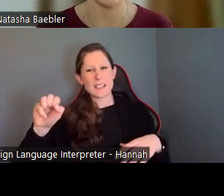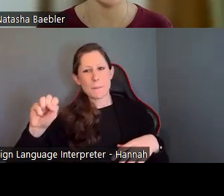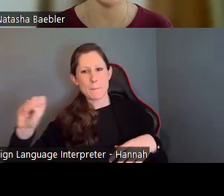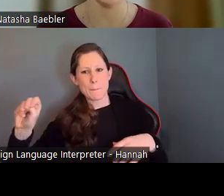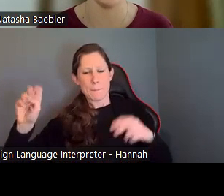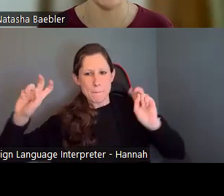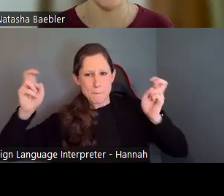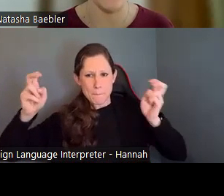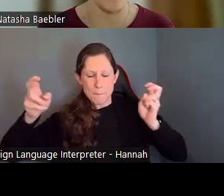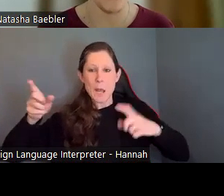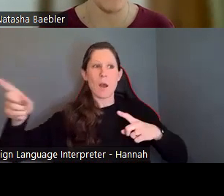Even friend and family.